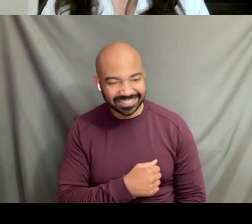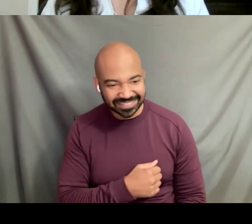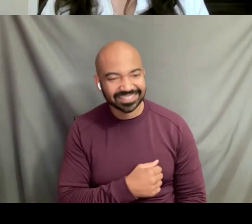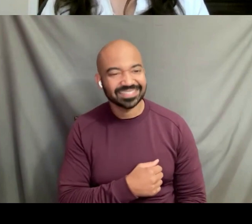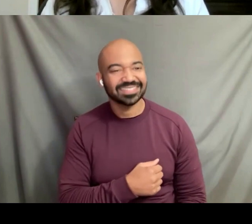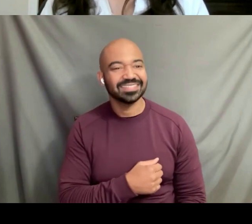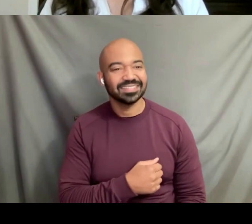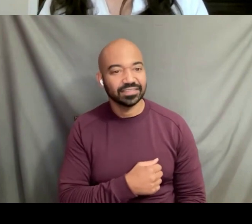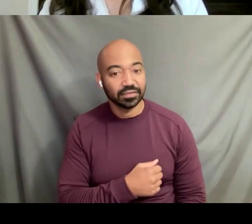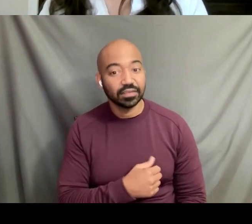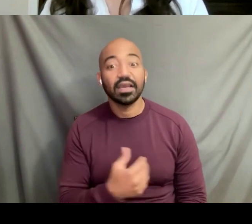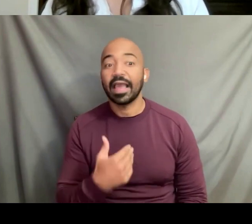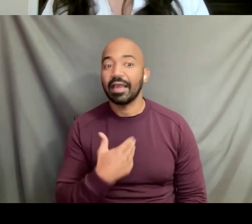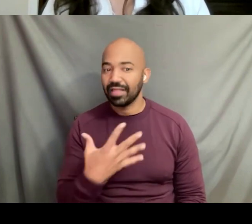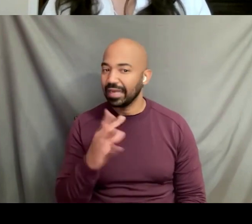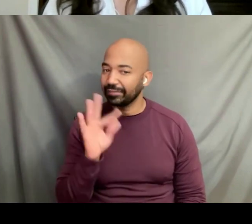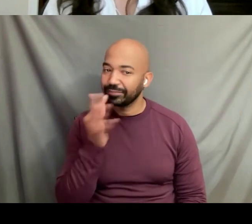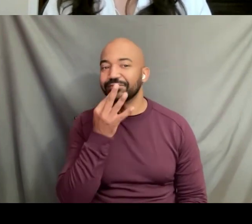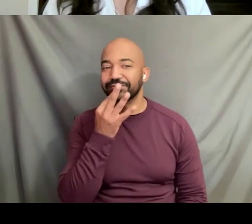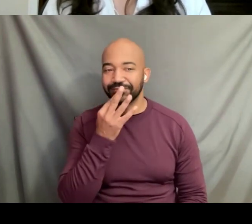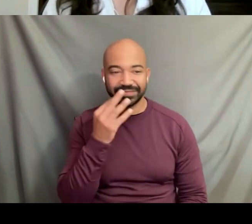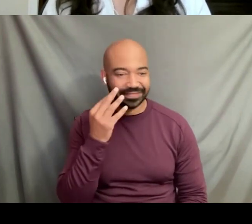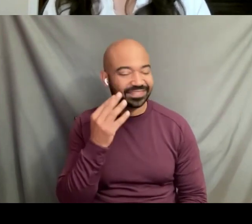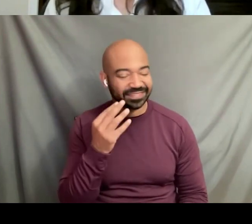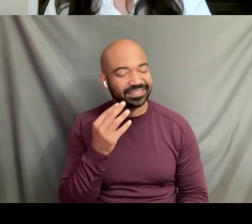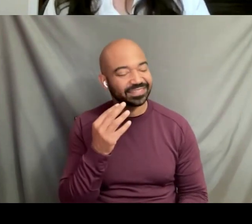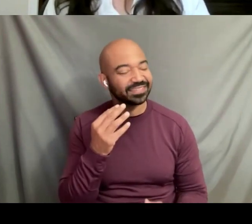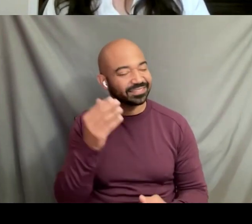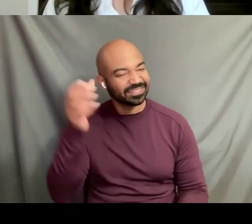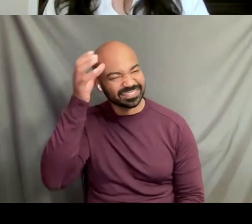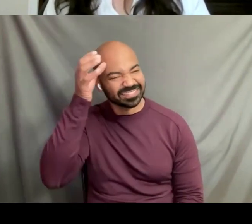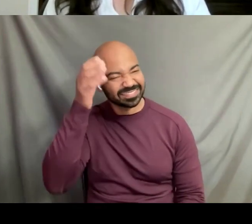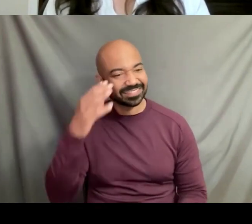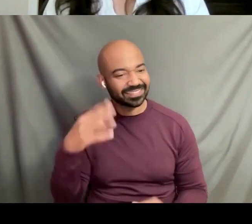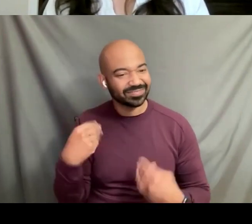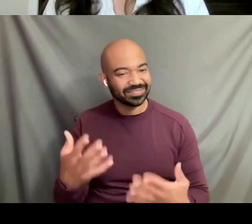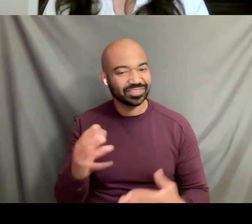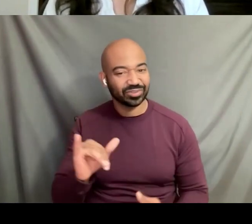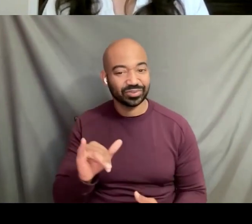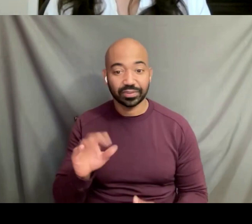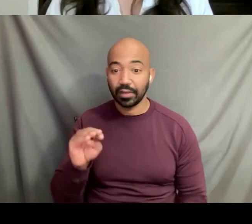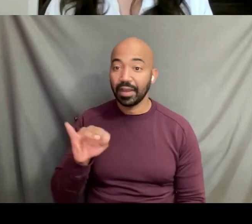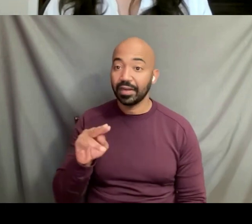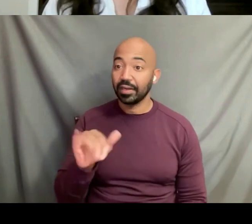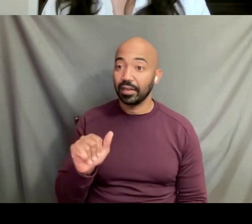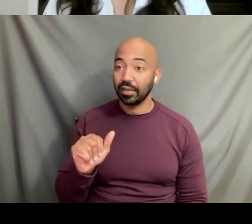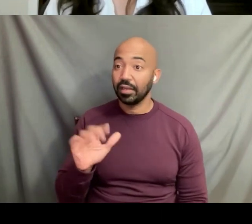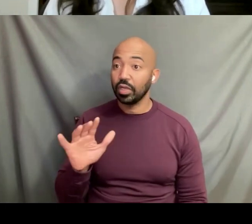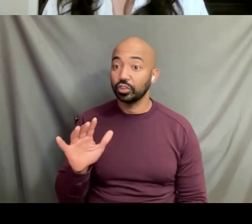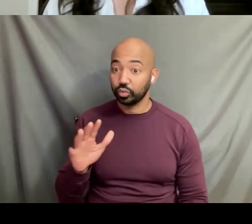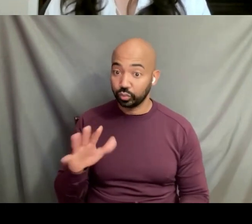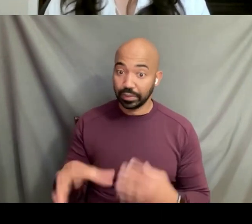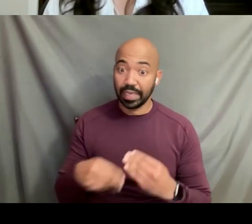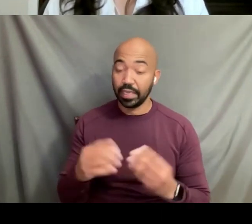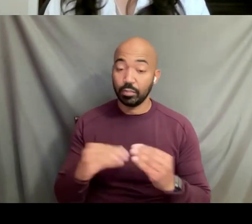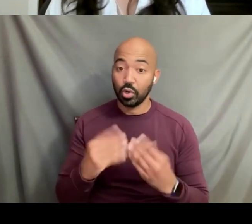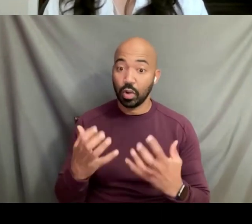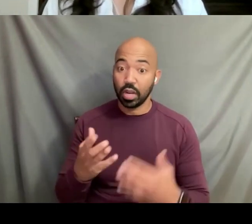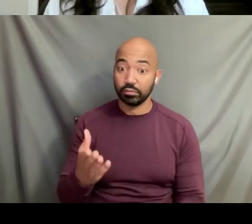a lot of expertise to share, too. Anything to add to that, Monica, before we continue? >> MONICA MALHOTRA: No. Yeah,